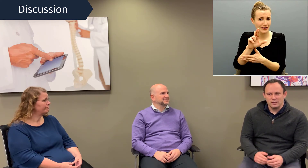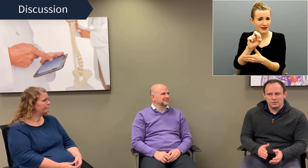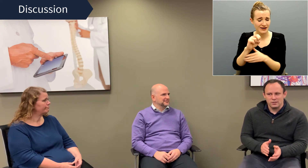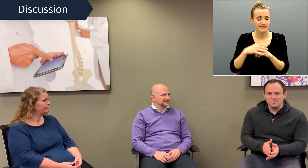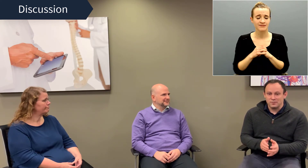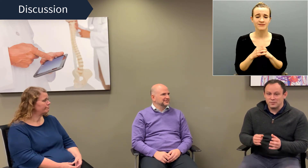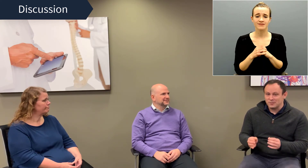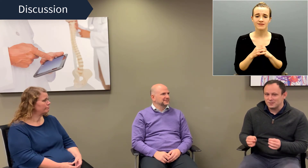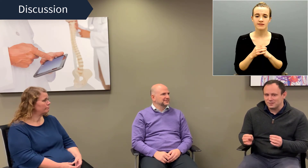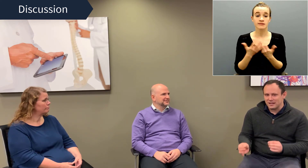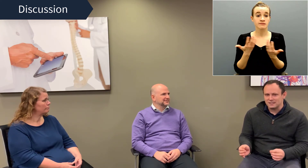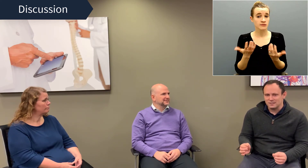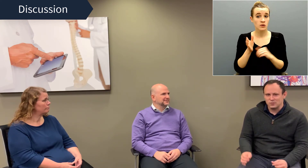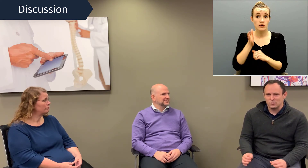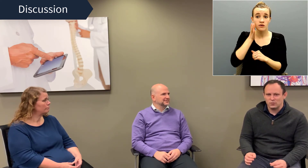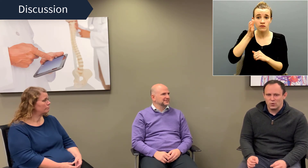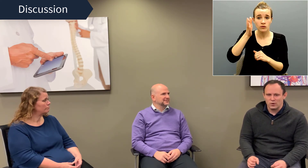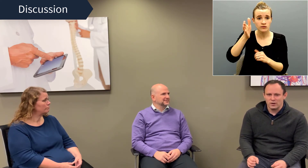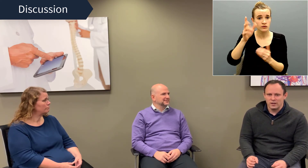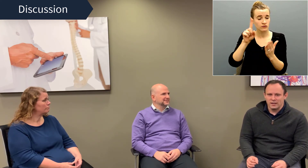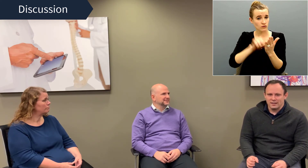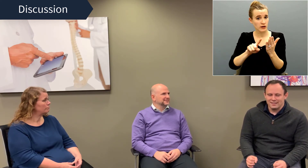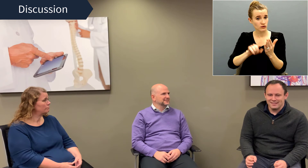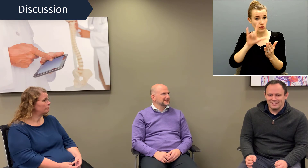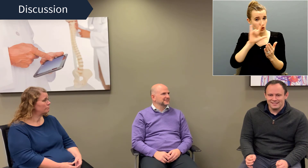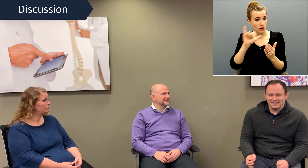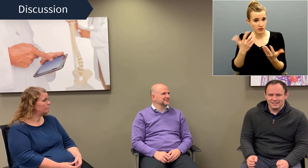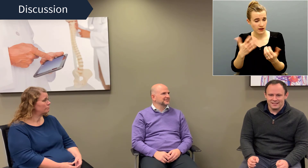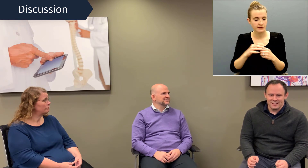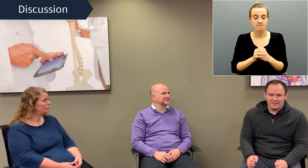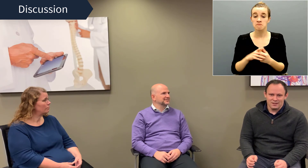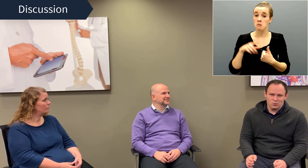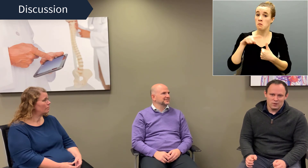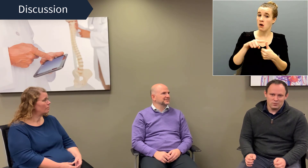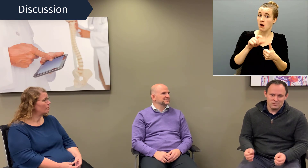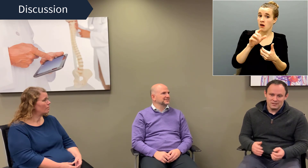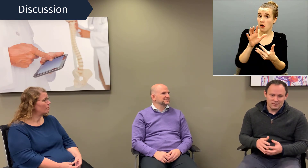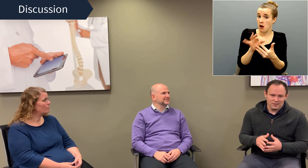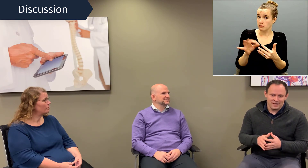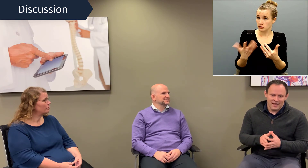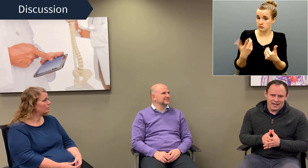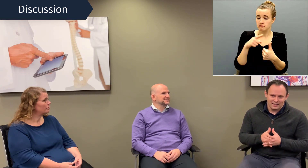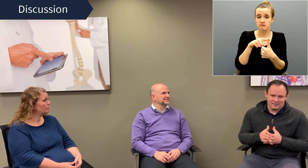in terms of future directions for this study, I think one would be to look at